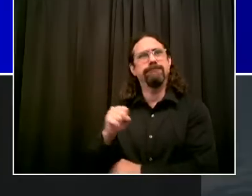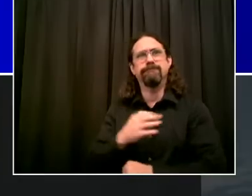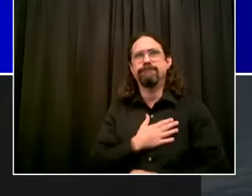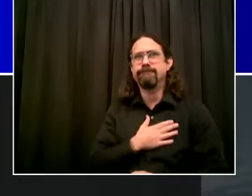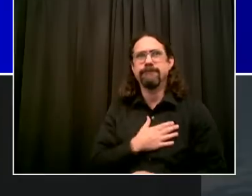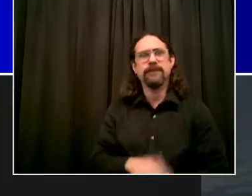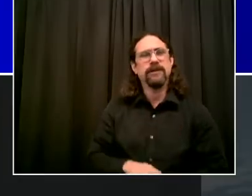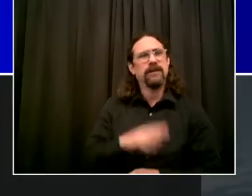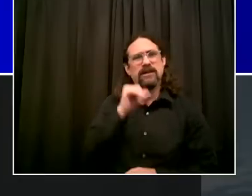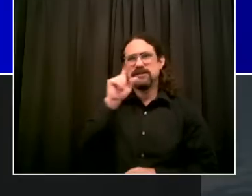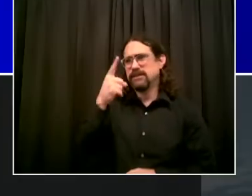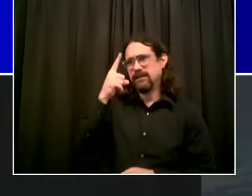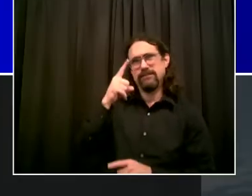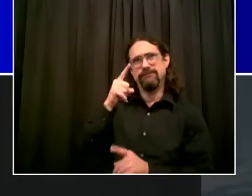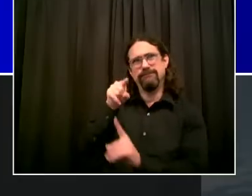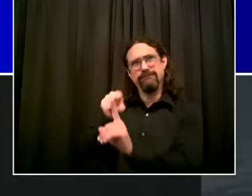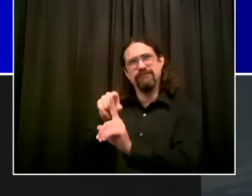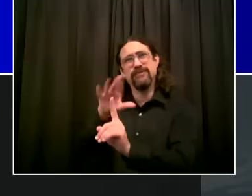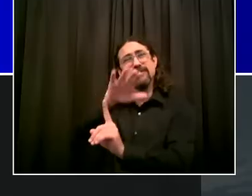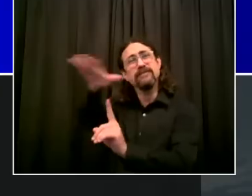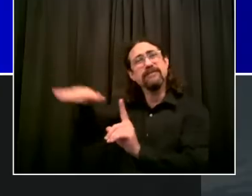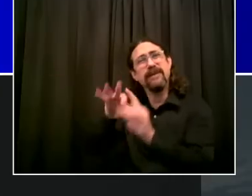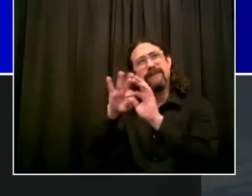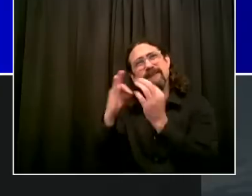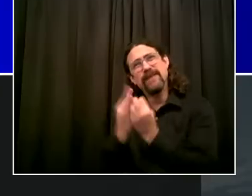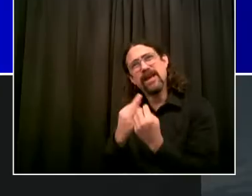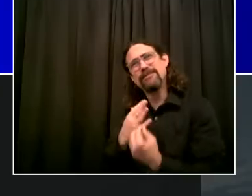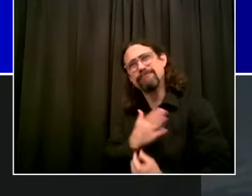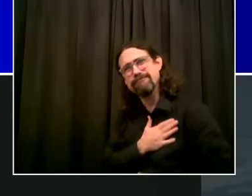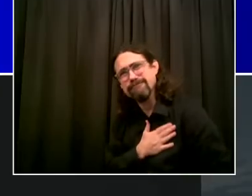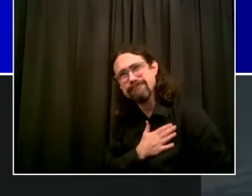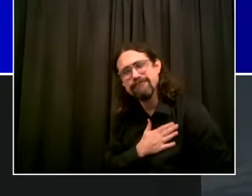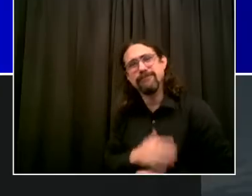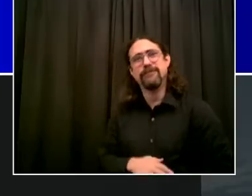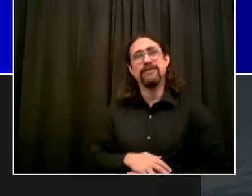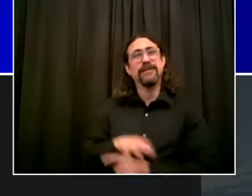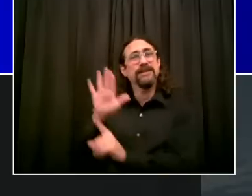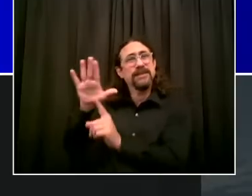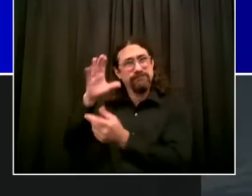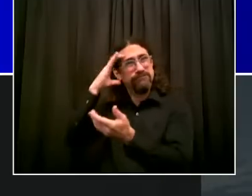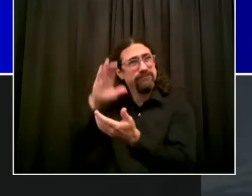WE THANK YOU. THE CITY MOURNS YOUR. AND FOR THE ENTIRE'S DINKINSS